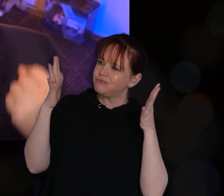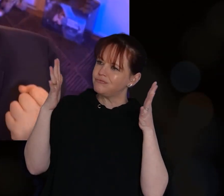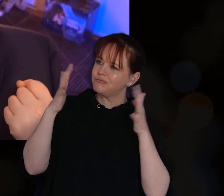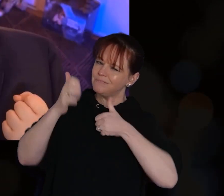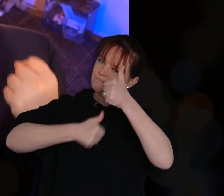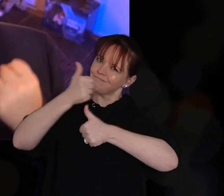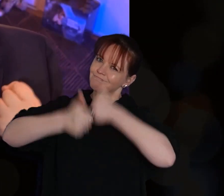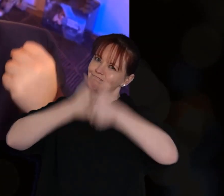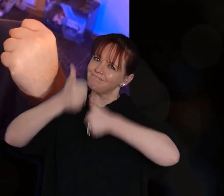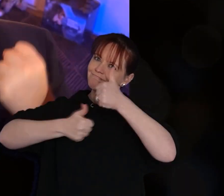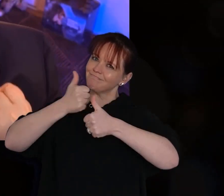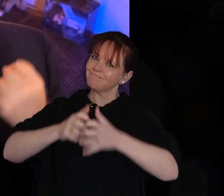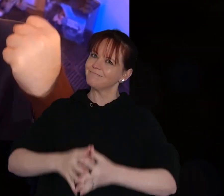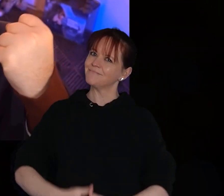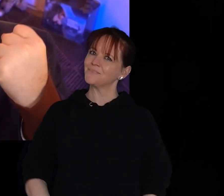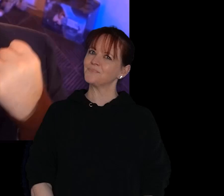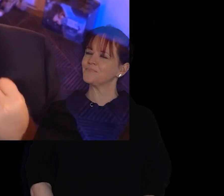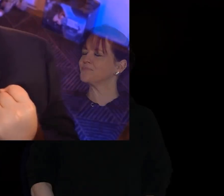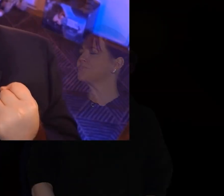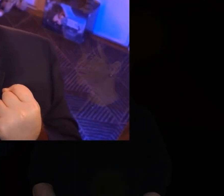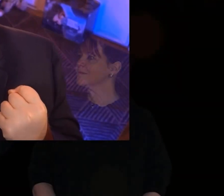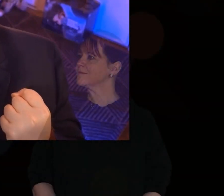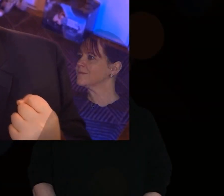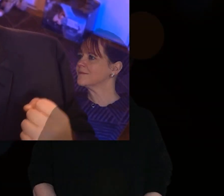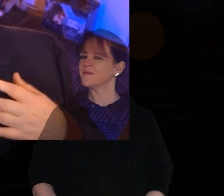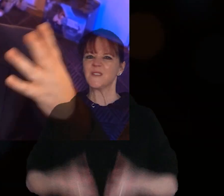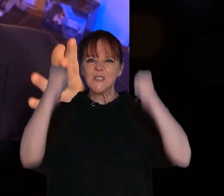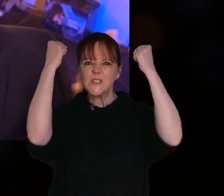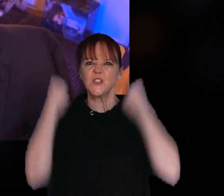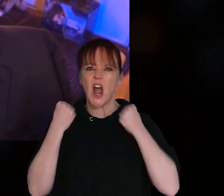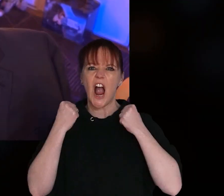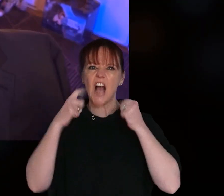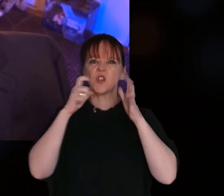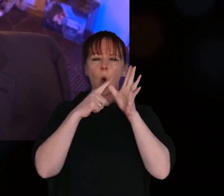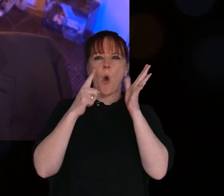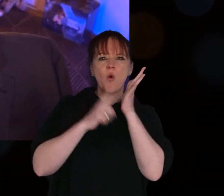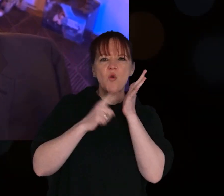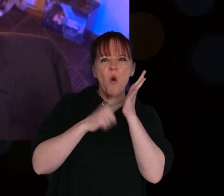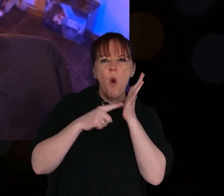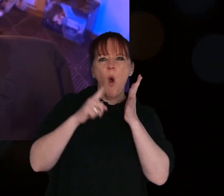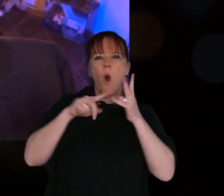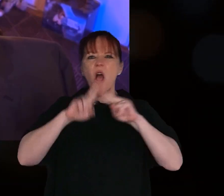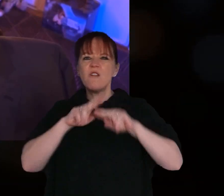Yes, Call of Duty one, one! LAUGHS All right, yeah, full disclosure here,